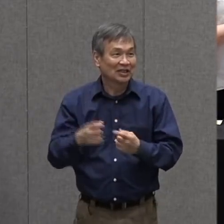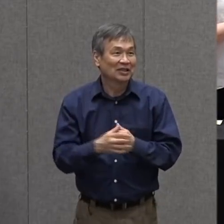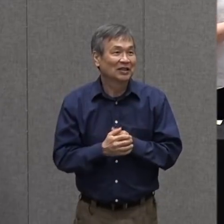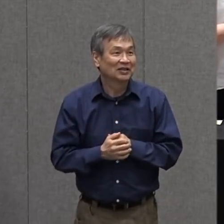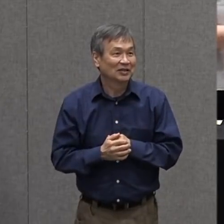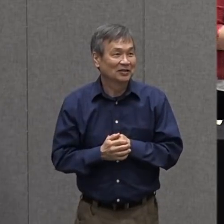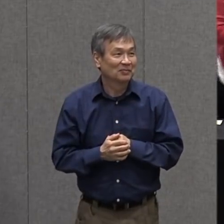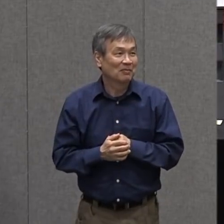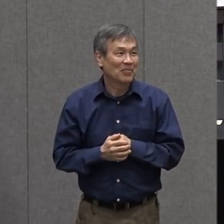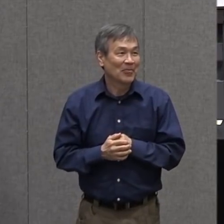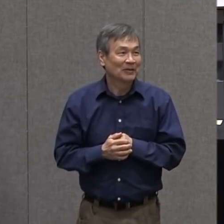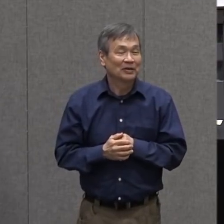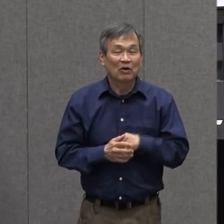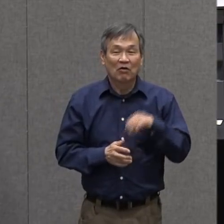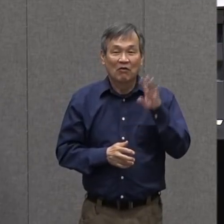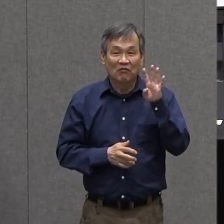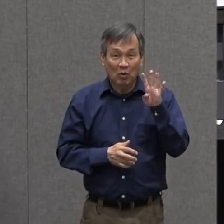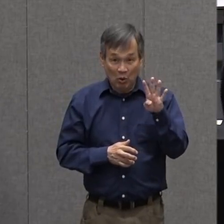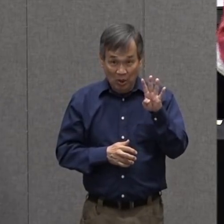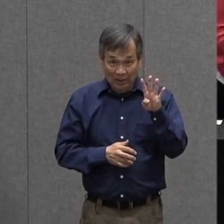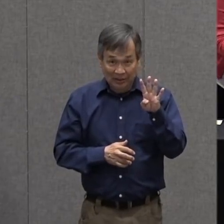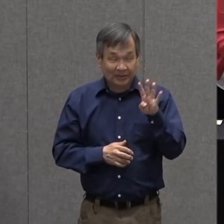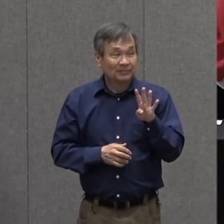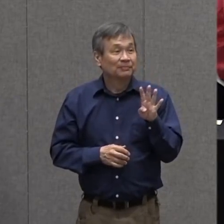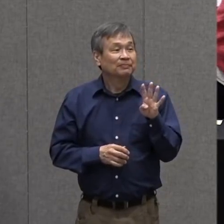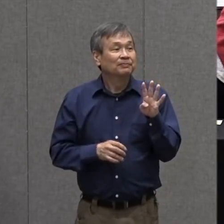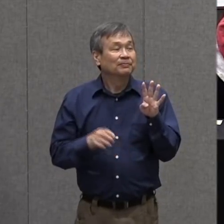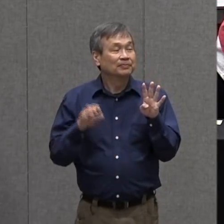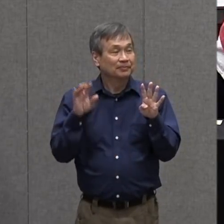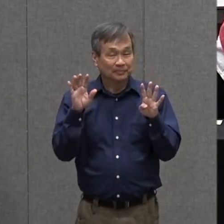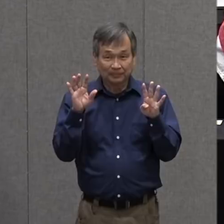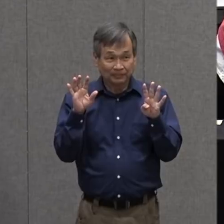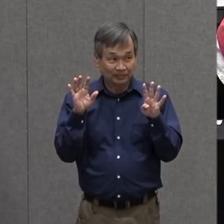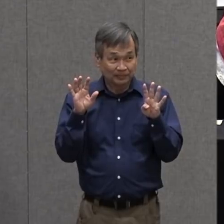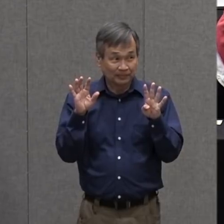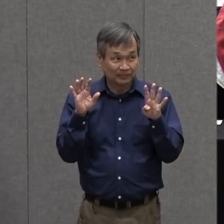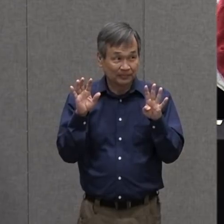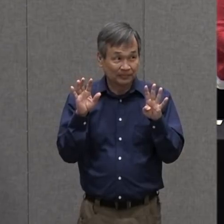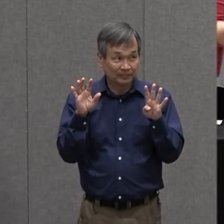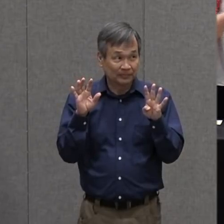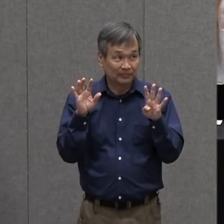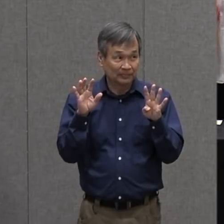Okay? Four. All right, I'm gonna try then keep going